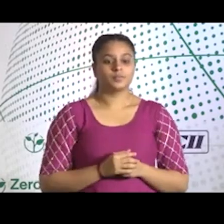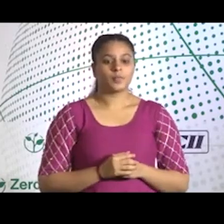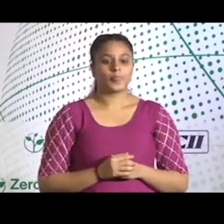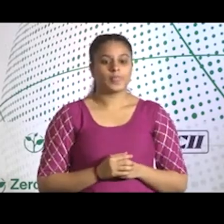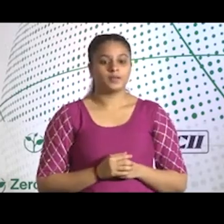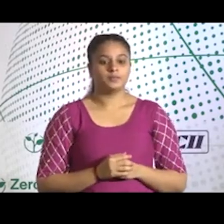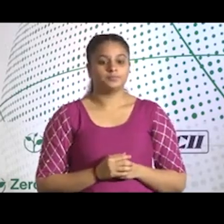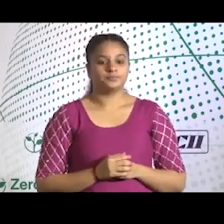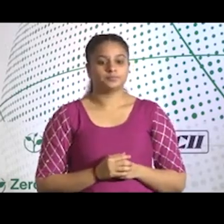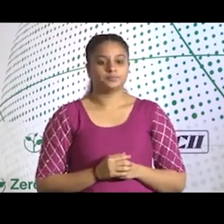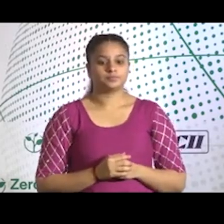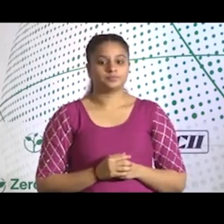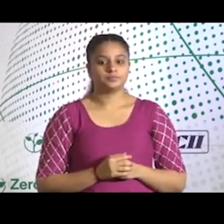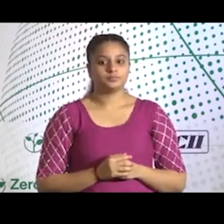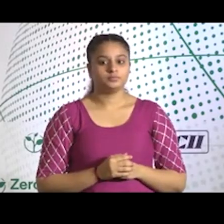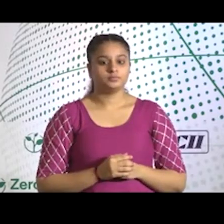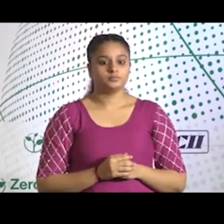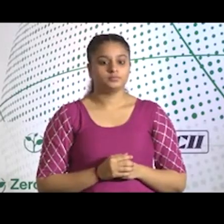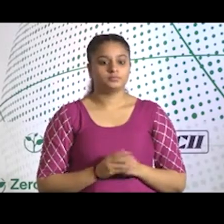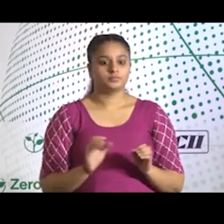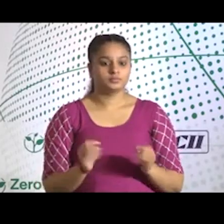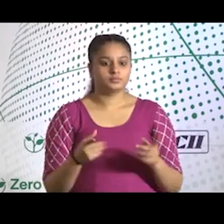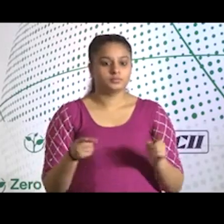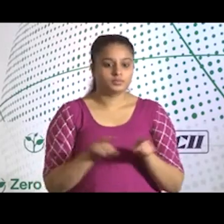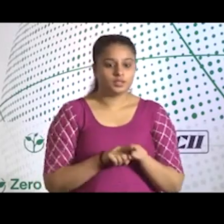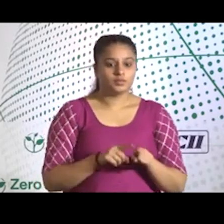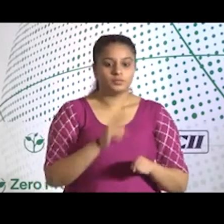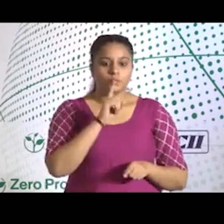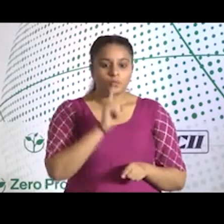I almost a dictatorial mandate at the top right, which says